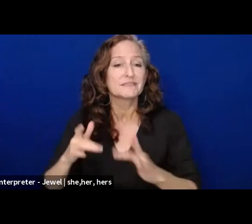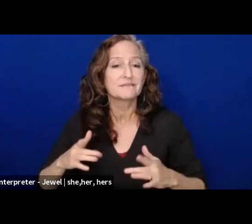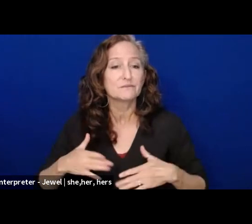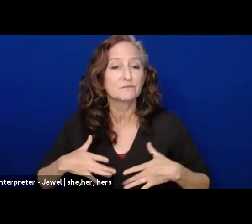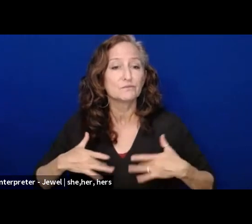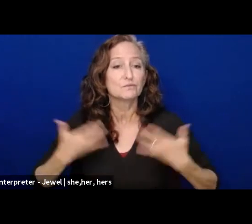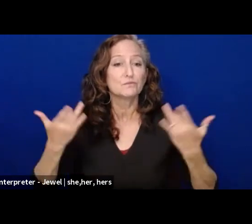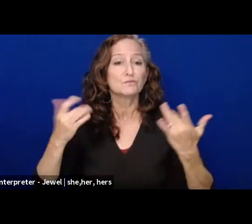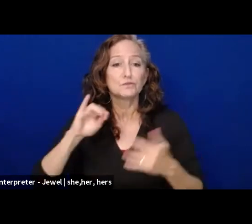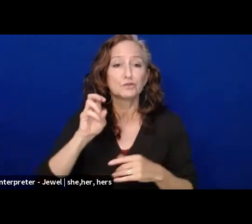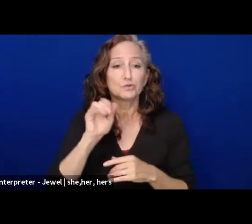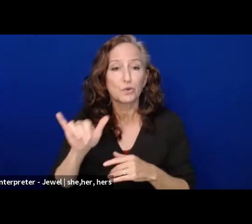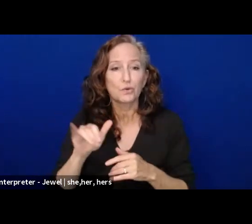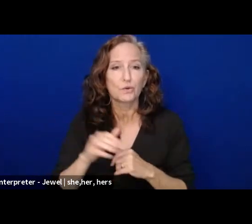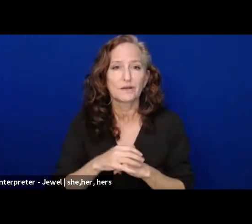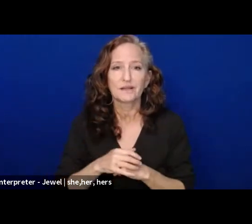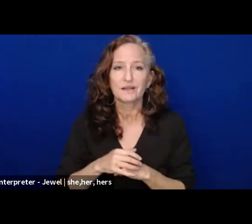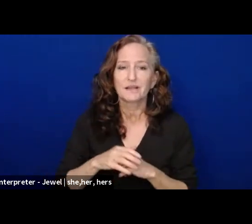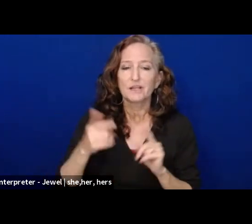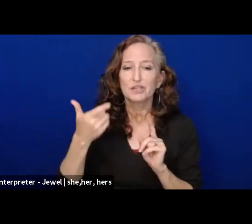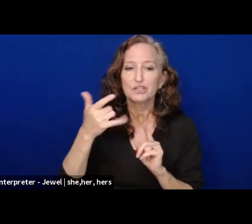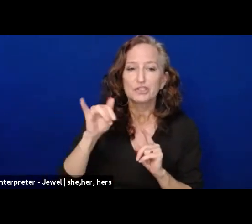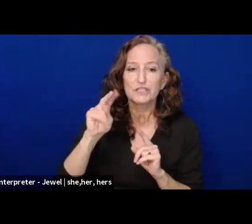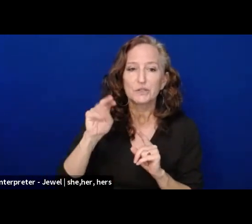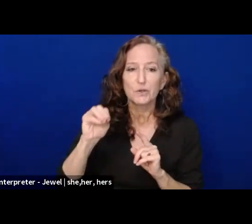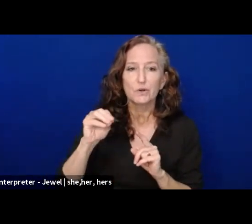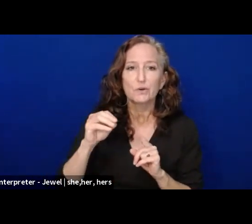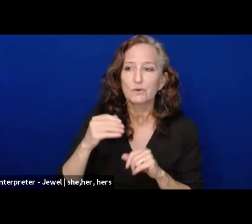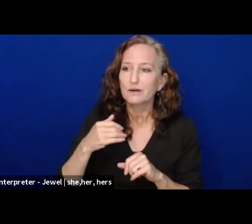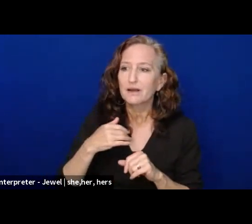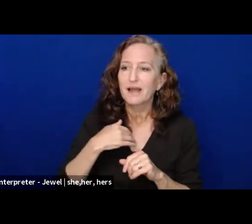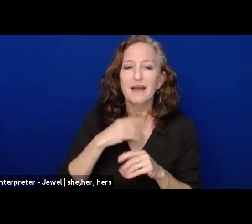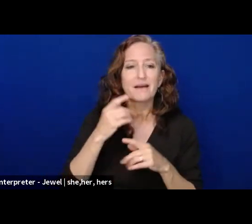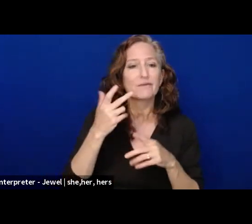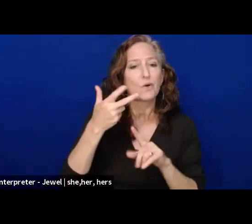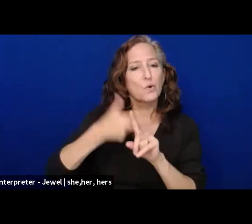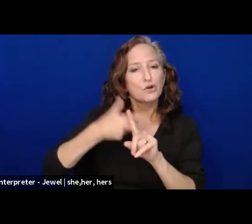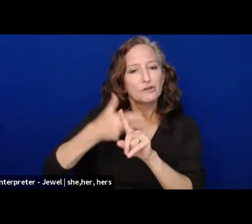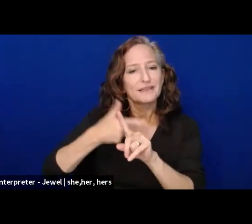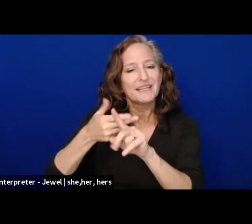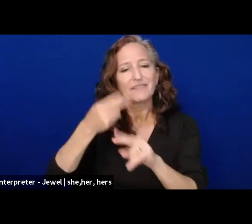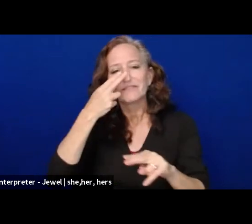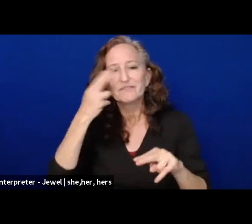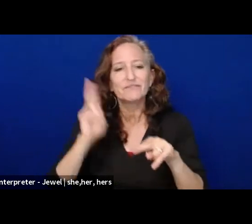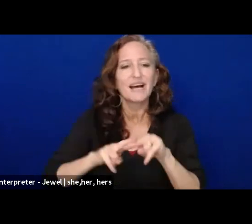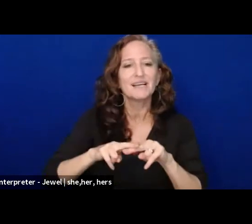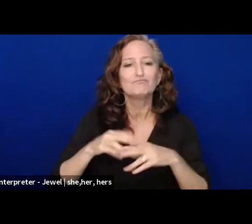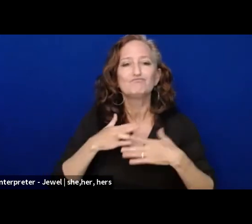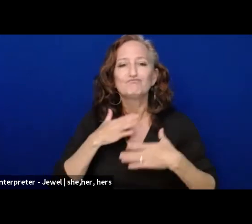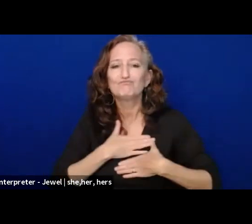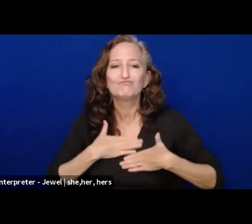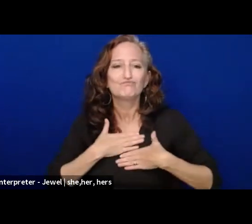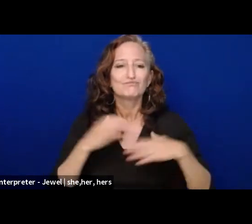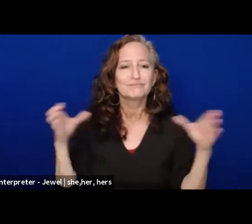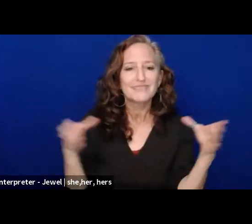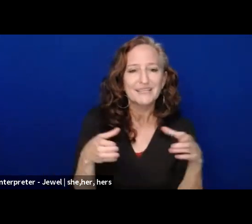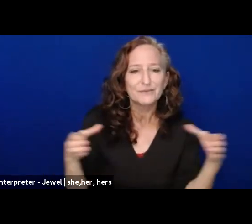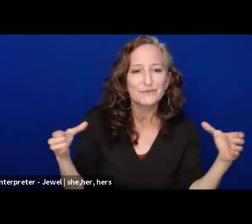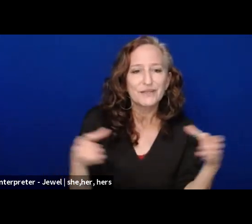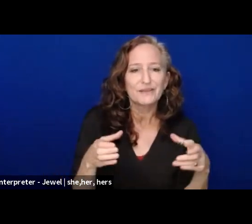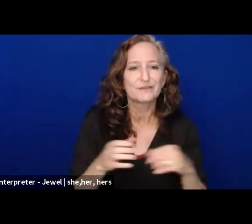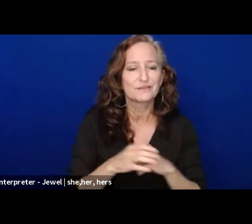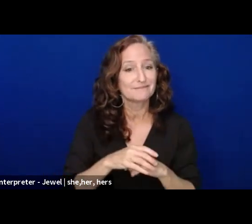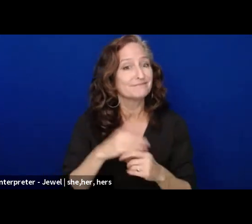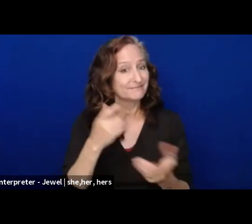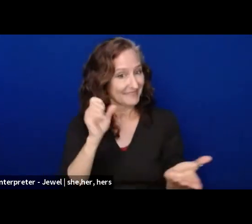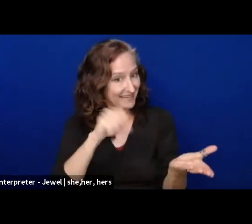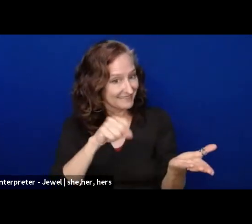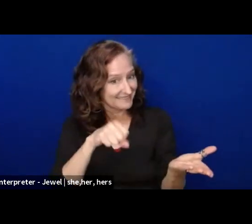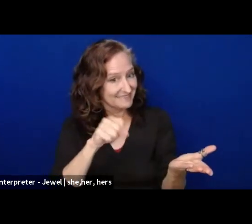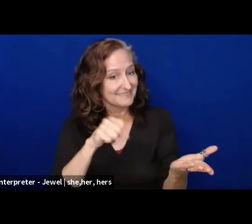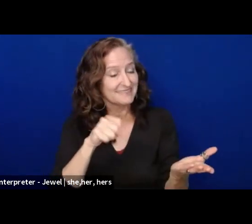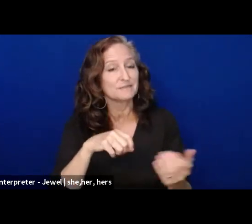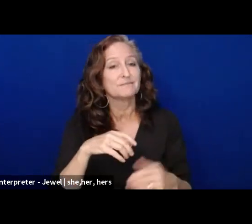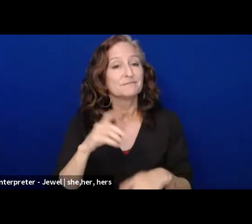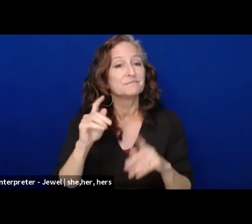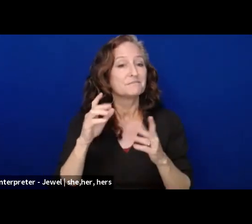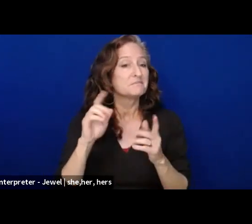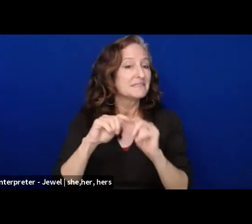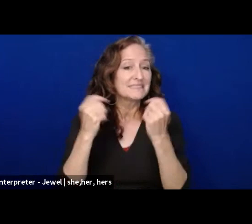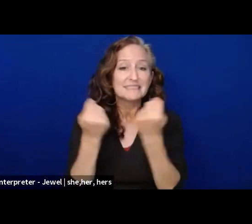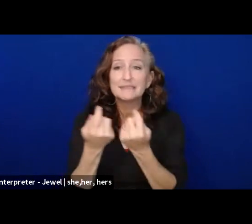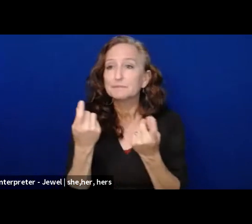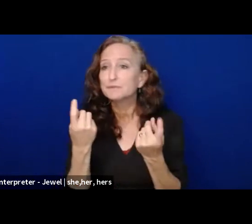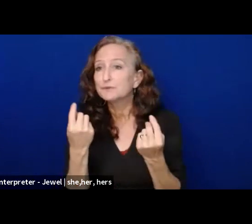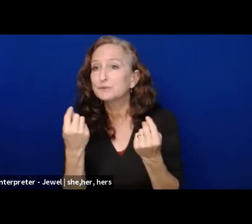Gino says “Ensure quarterly fun get-togethers.” I know other teams have, they will spend